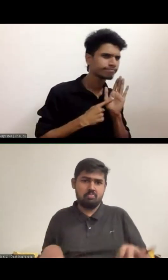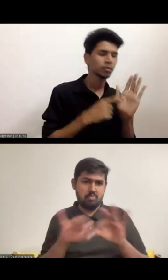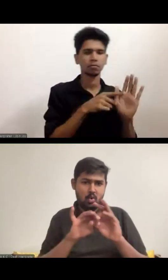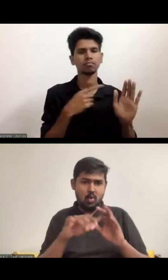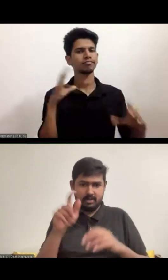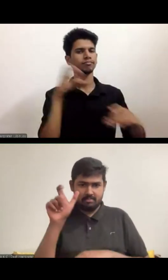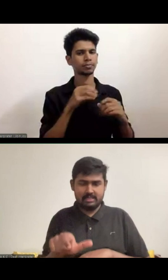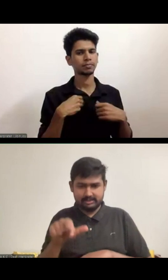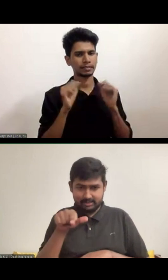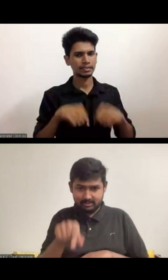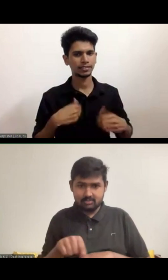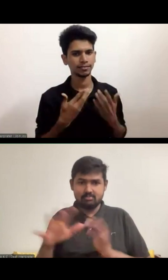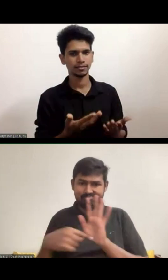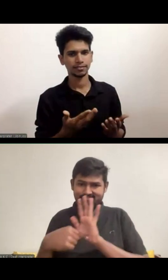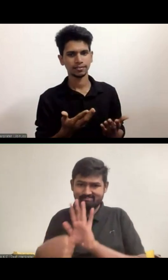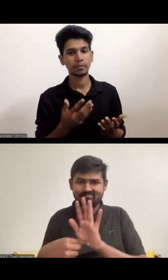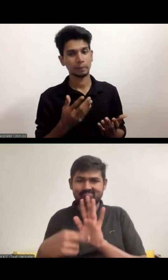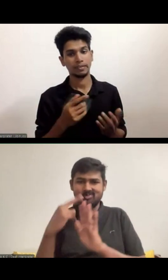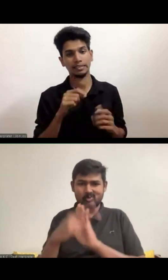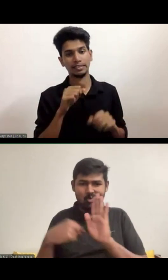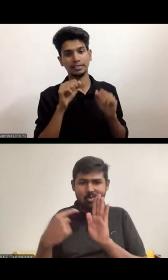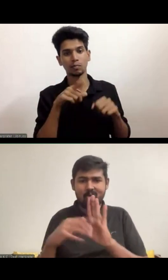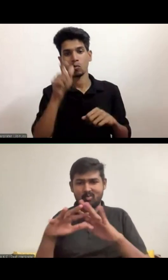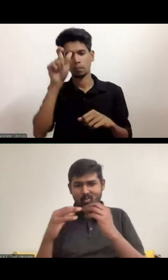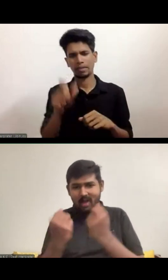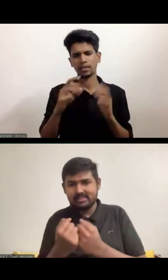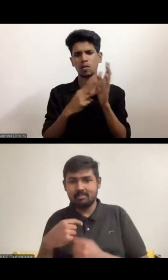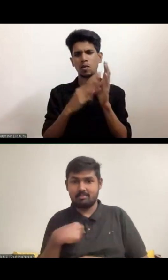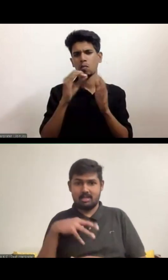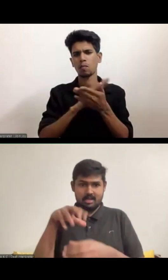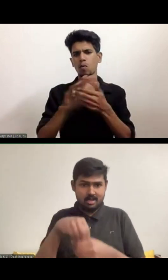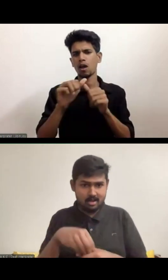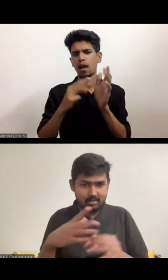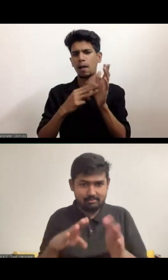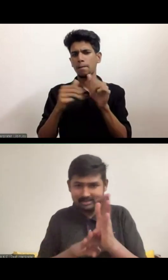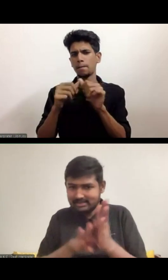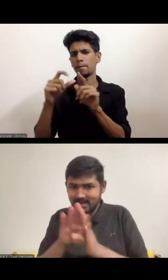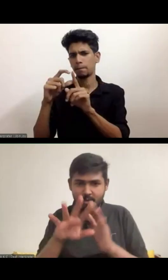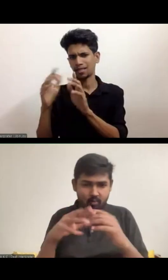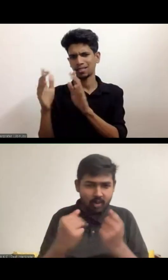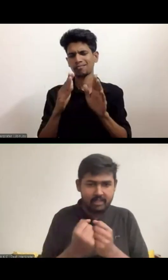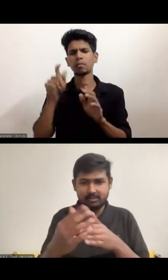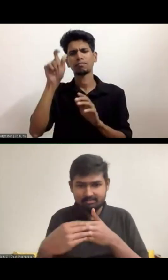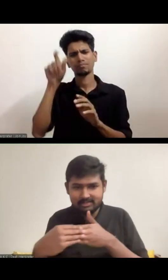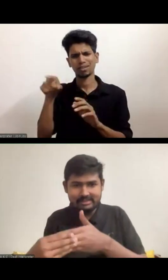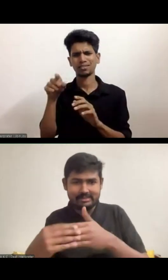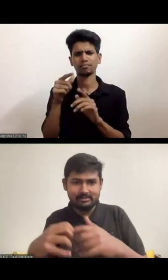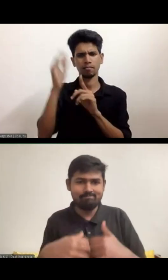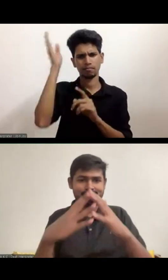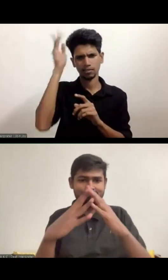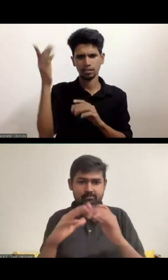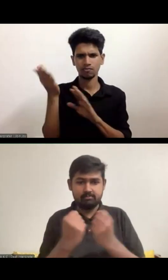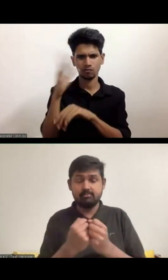Dr. Muhammad Shabbir from Pakistan was on the Internet Society Board of Trustees from 21 to